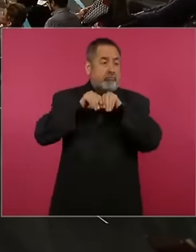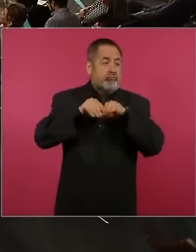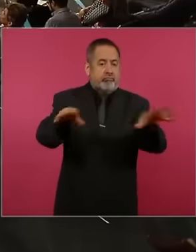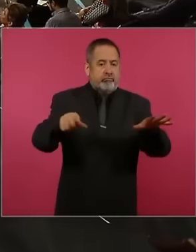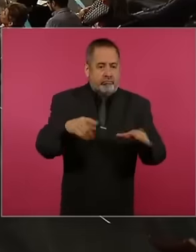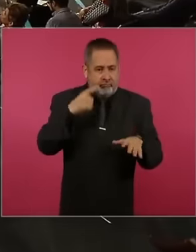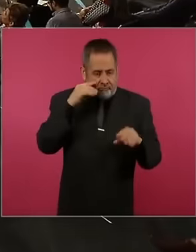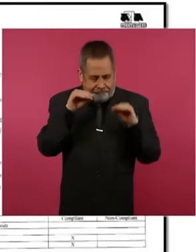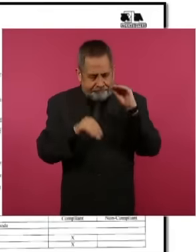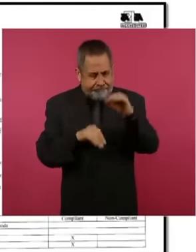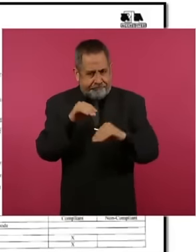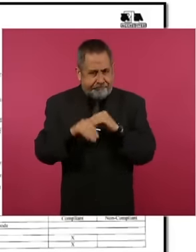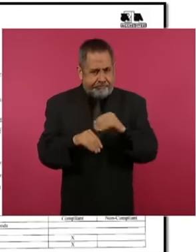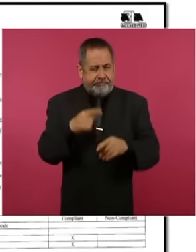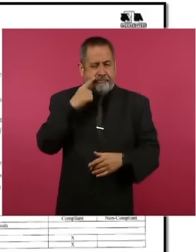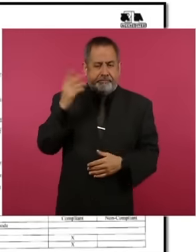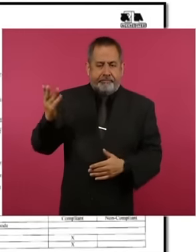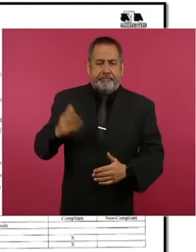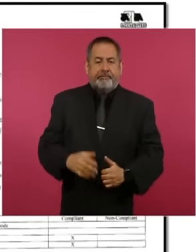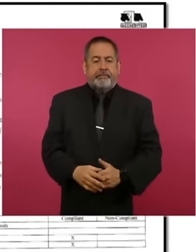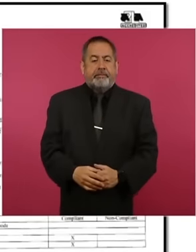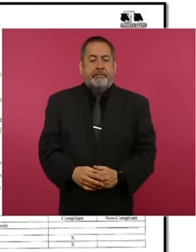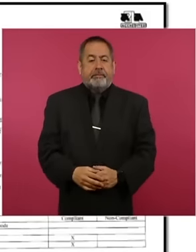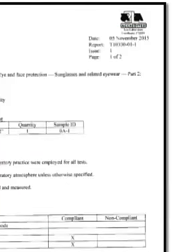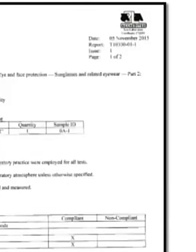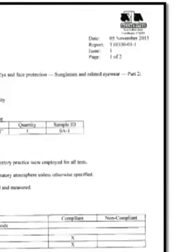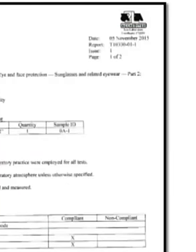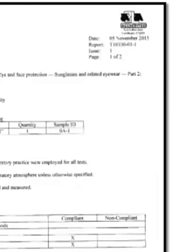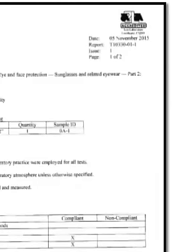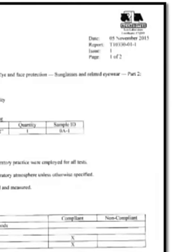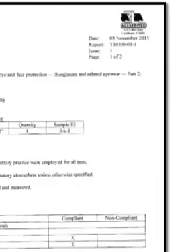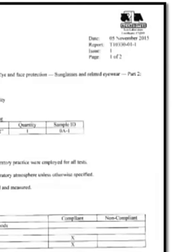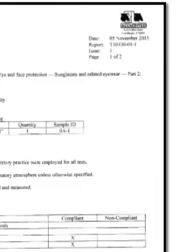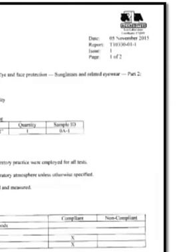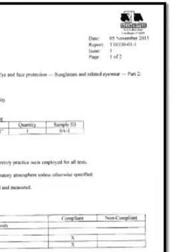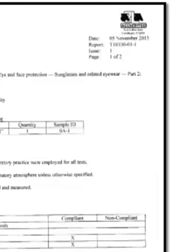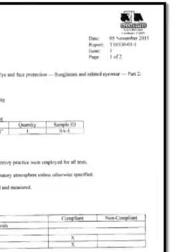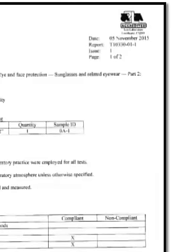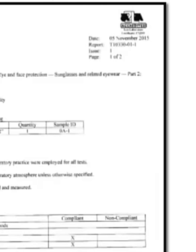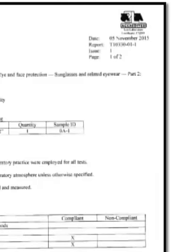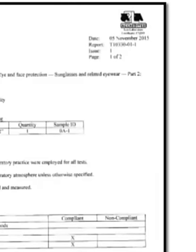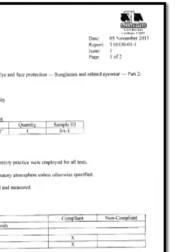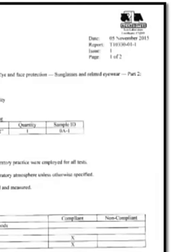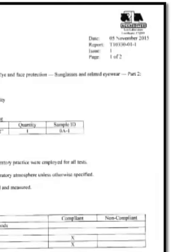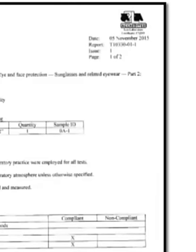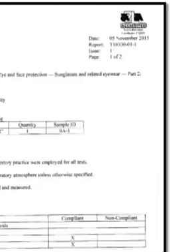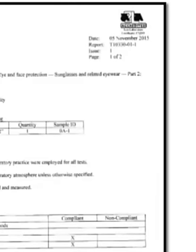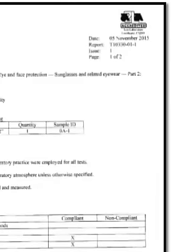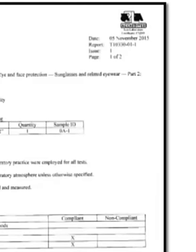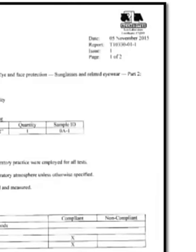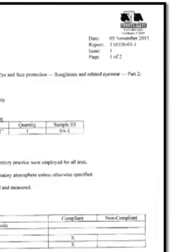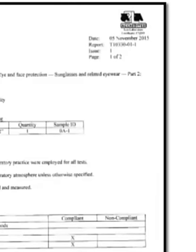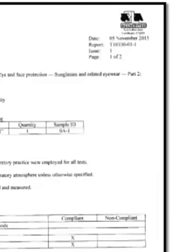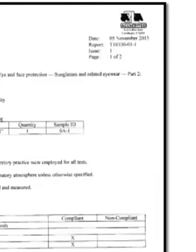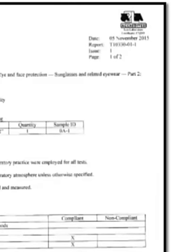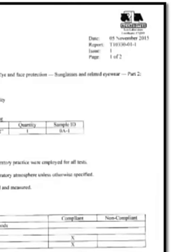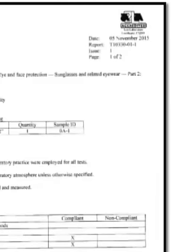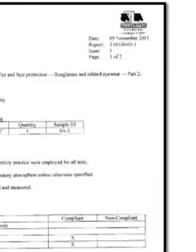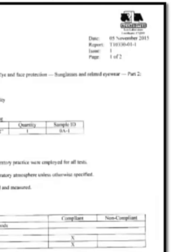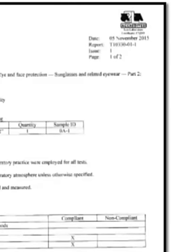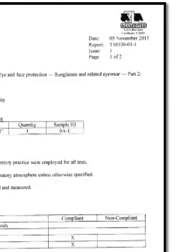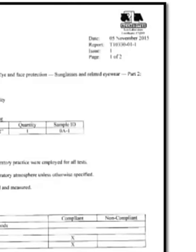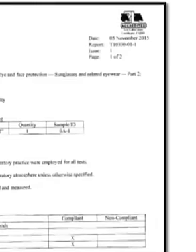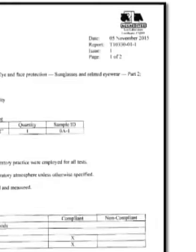to put that data, we are going to give it here to Jesús so that he can send it to you and have it very